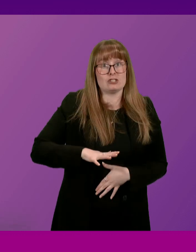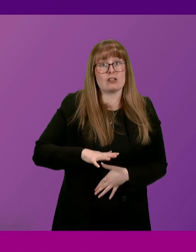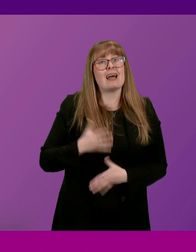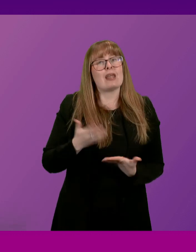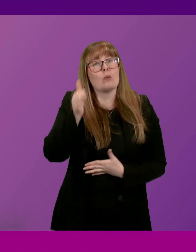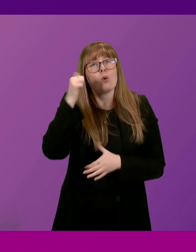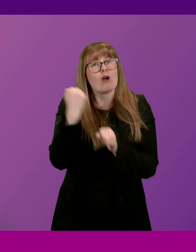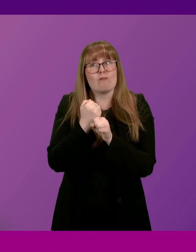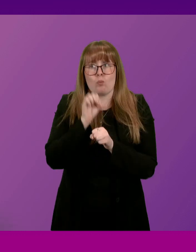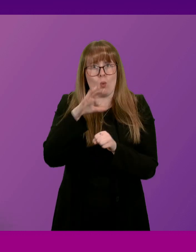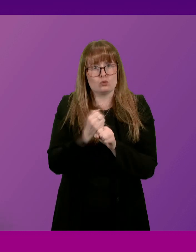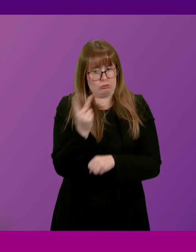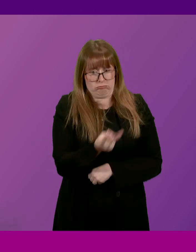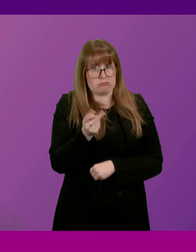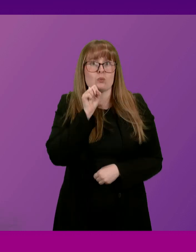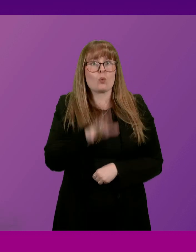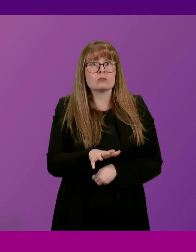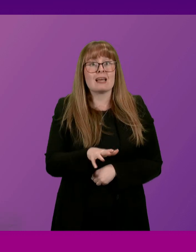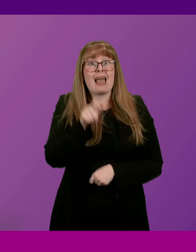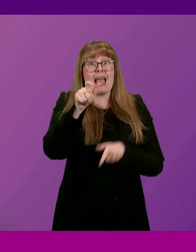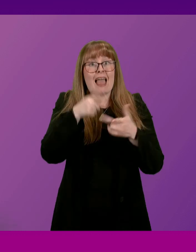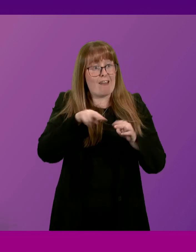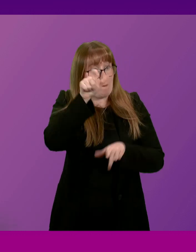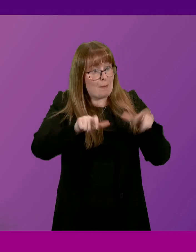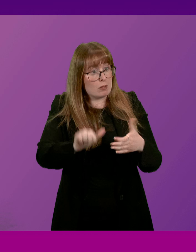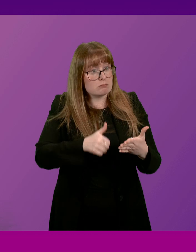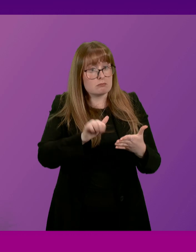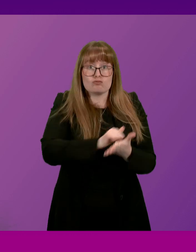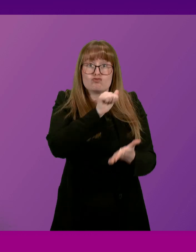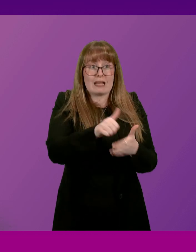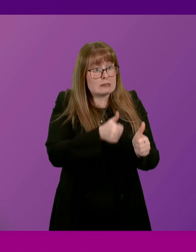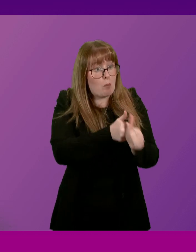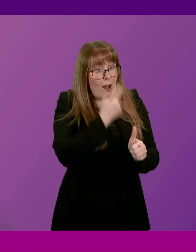is not going to do either. If people get the help that they need to make the change, they